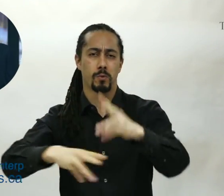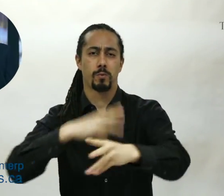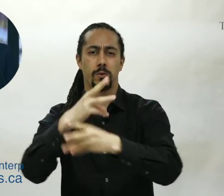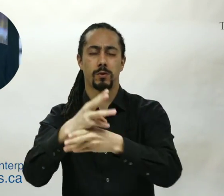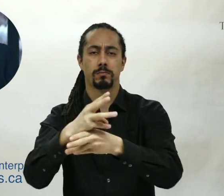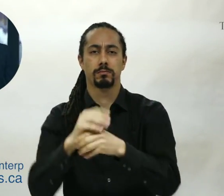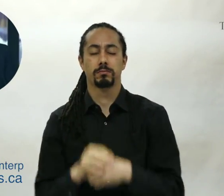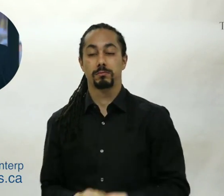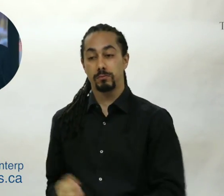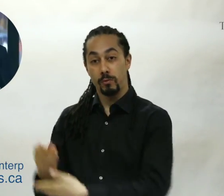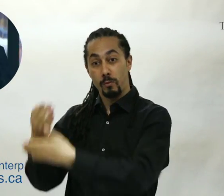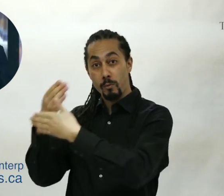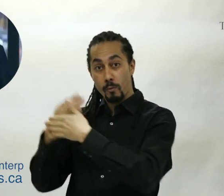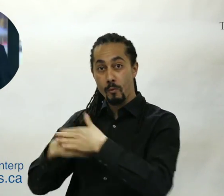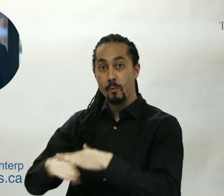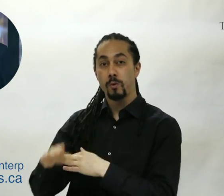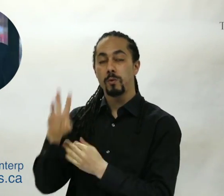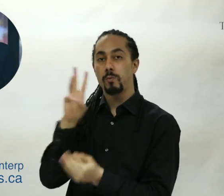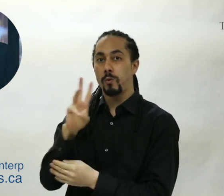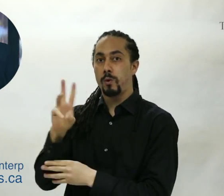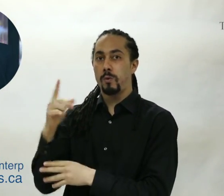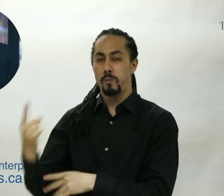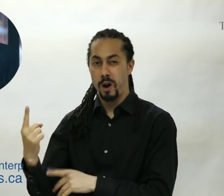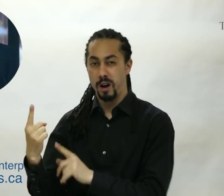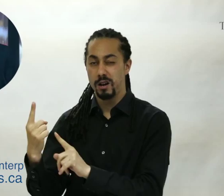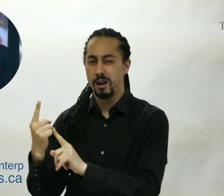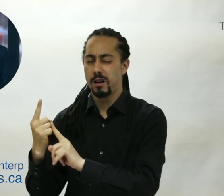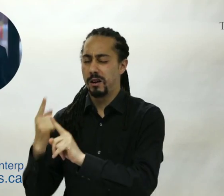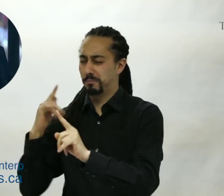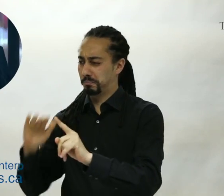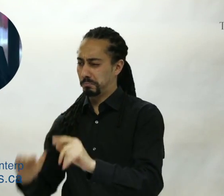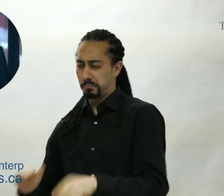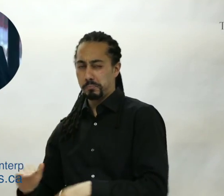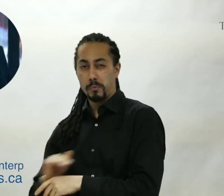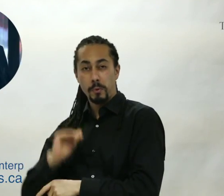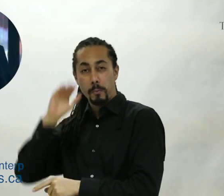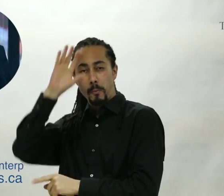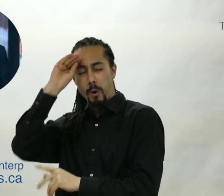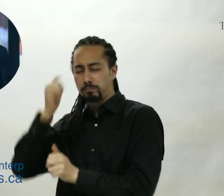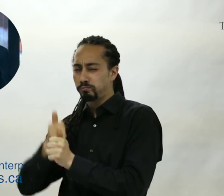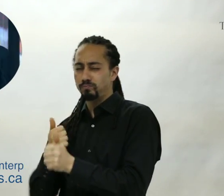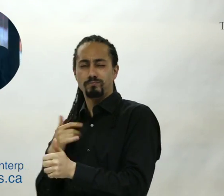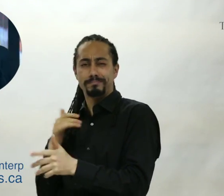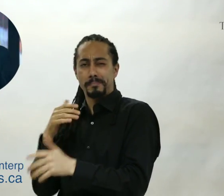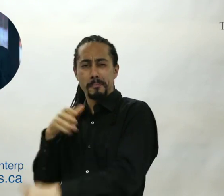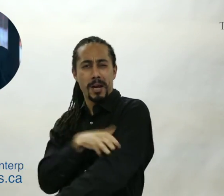Born during World War I, far from the corridors of power,